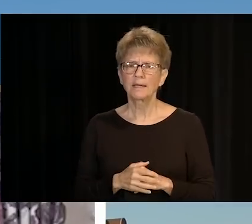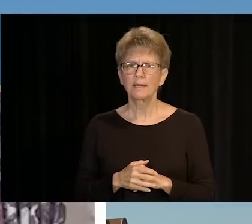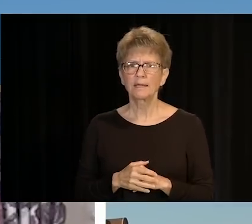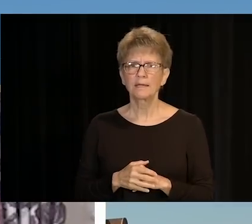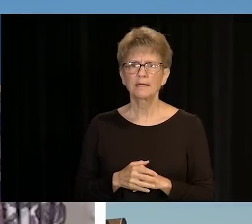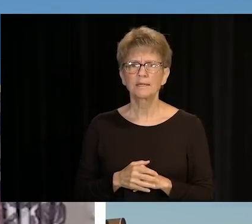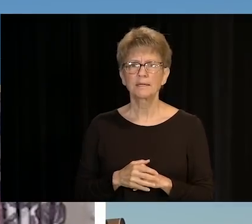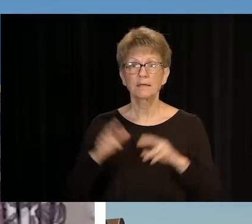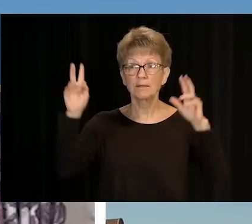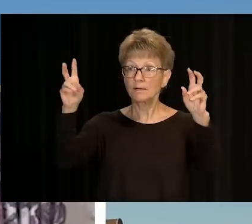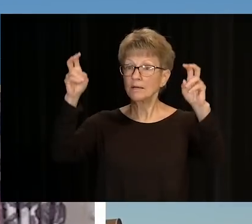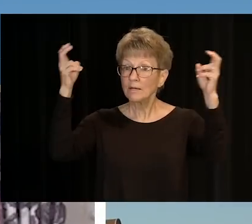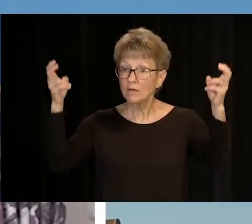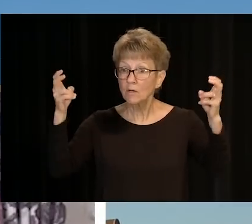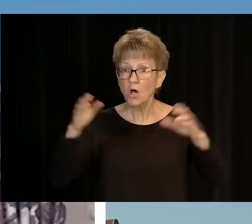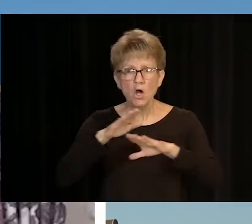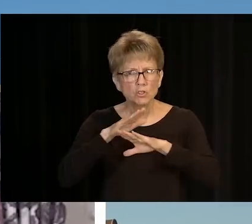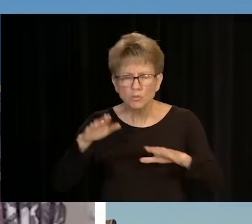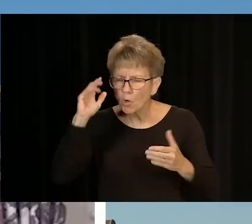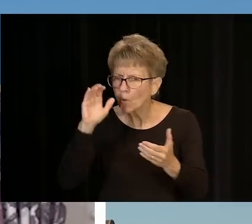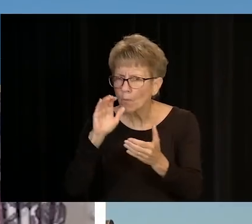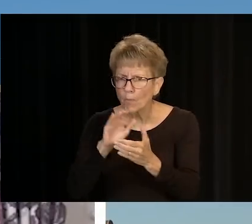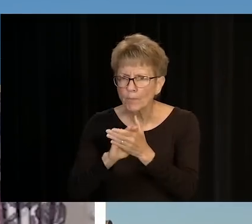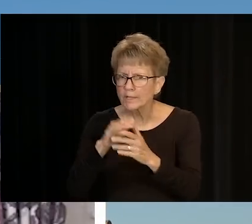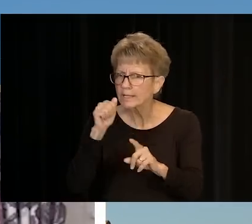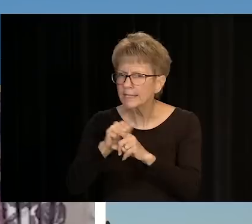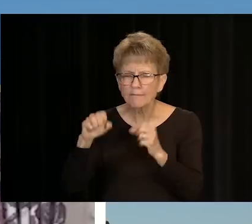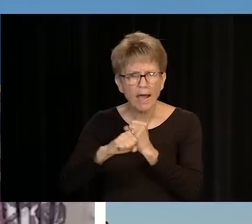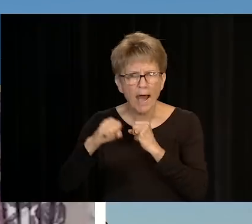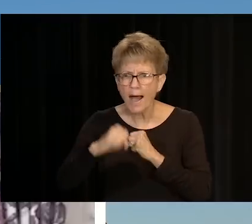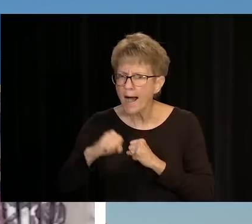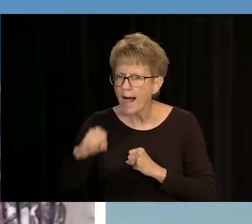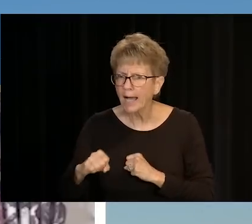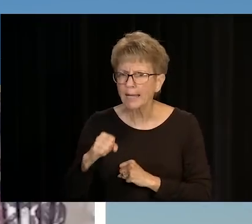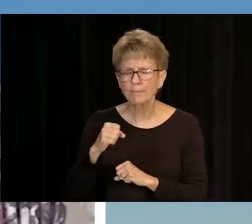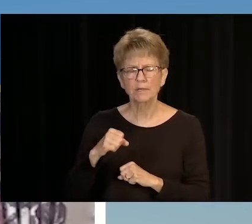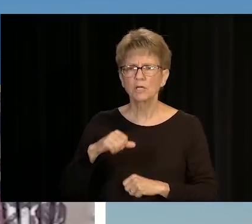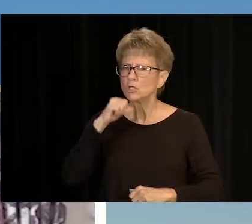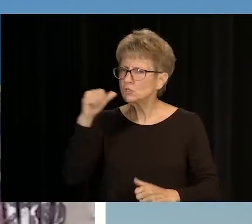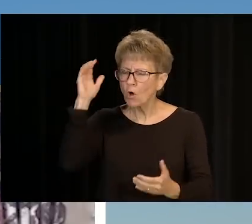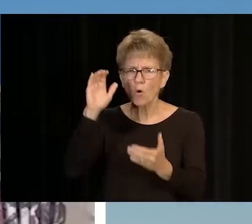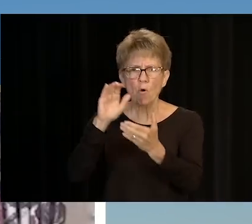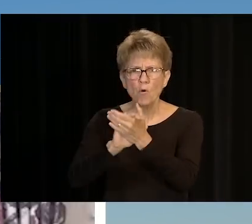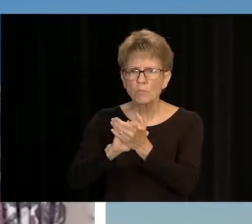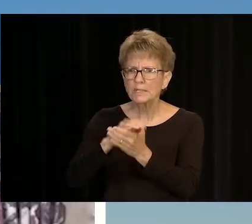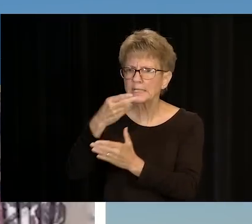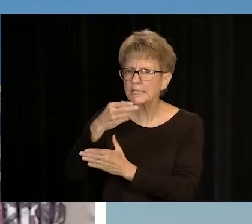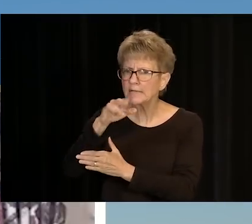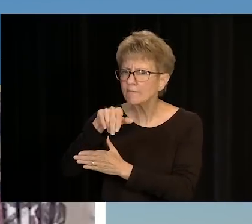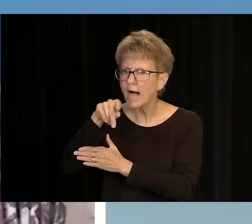IT IS, DON'T BELIEVE HYPE. THAT'S RIGHT, DON'T BELIEVE HYPE.